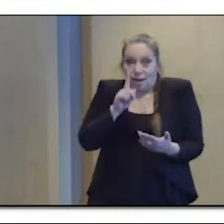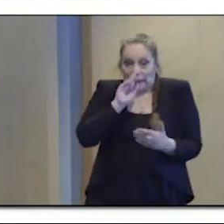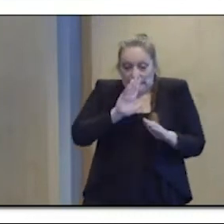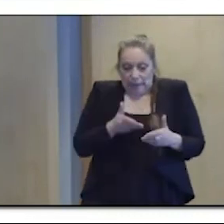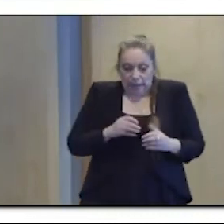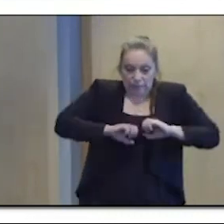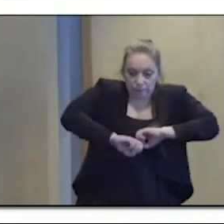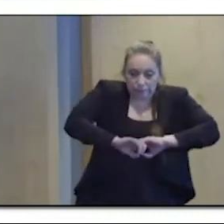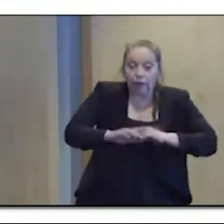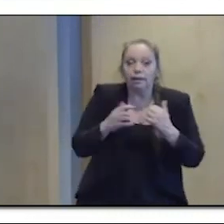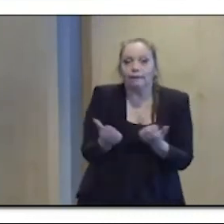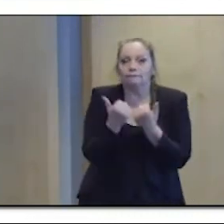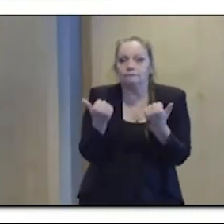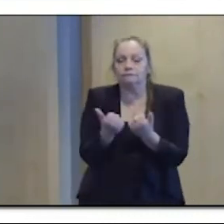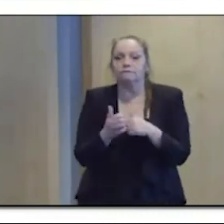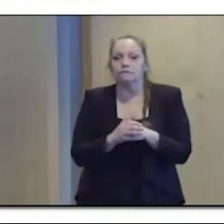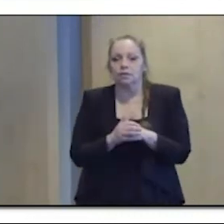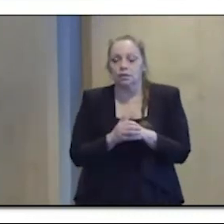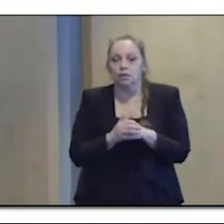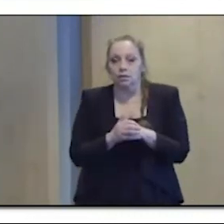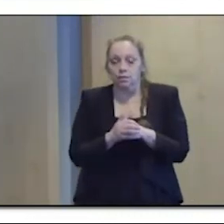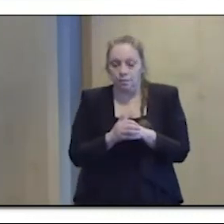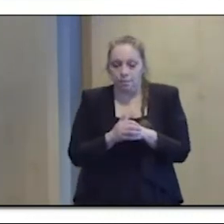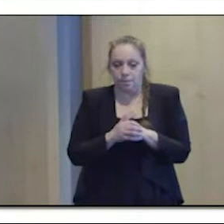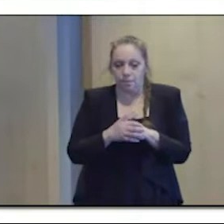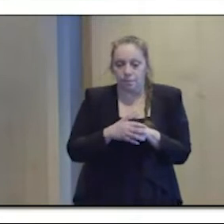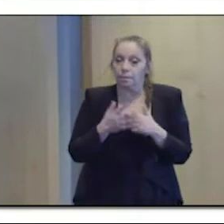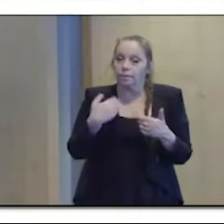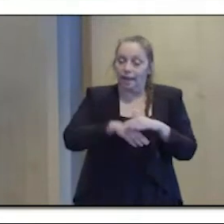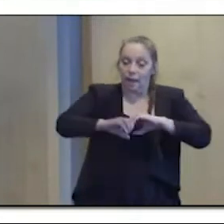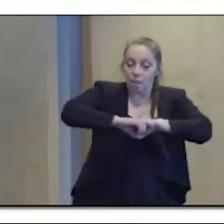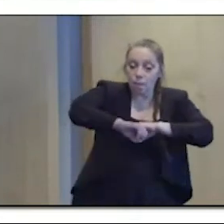we start pulling it out of the pipe faster than we're putting in the pipe and so pressure drops,